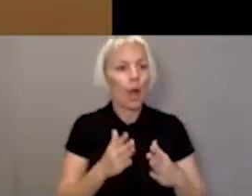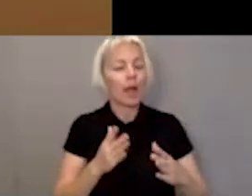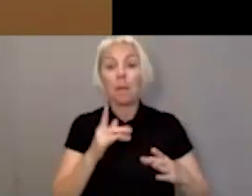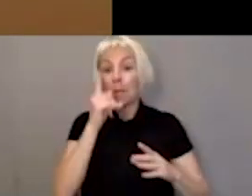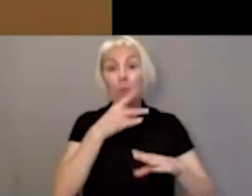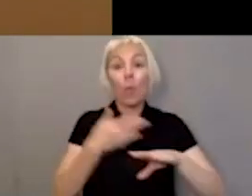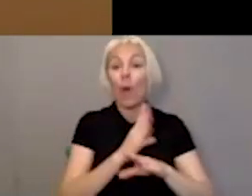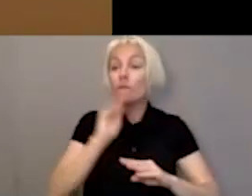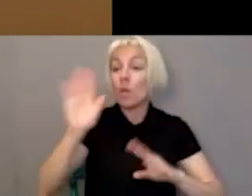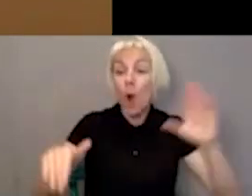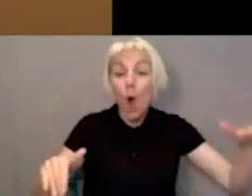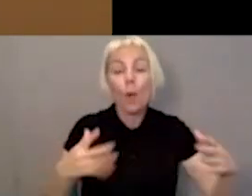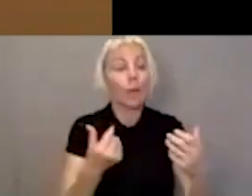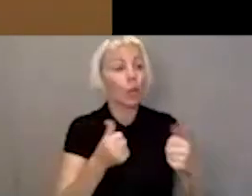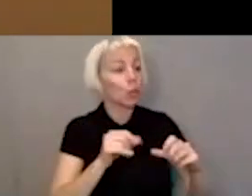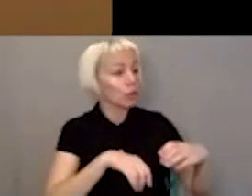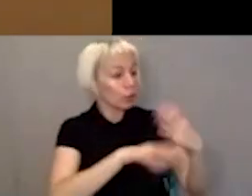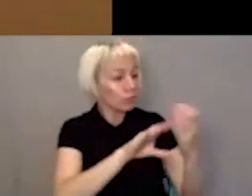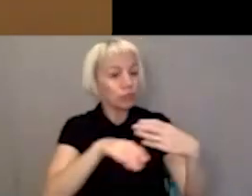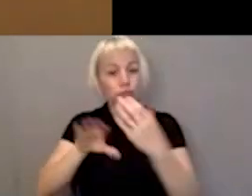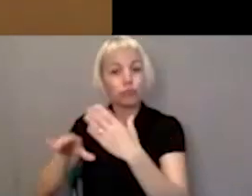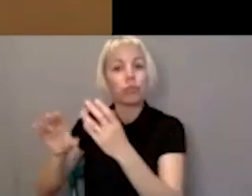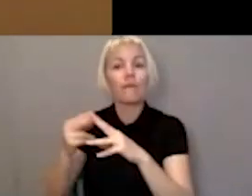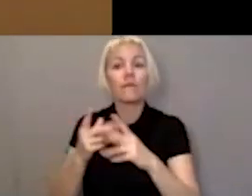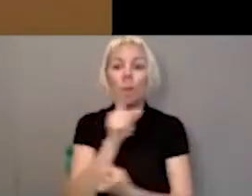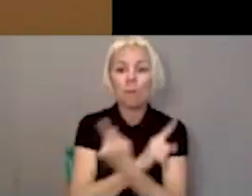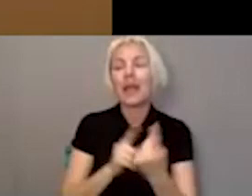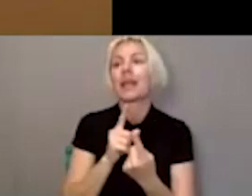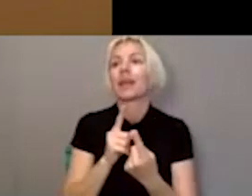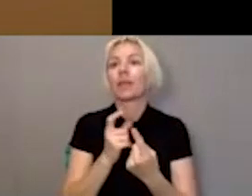flexible arrangements, providing support, talking to people about their unique circumstances